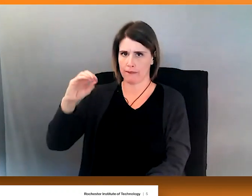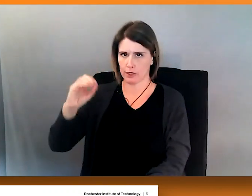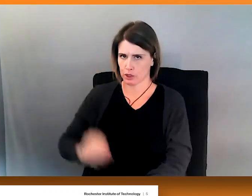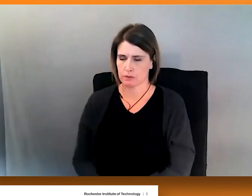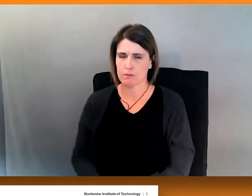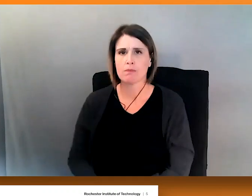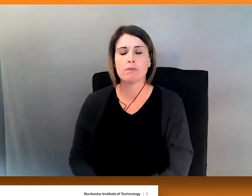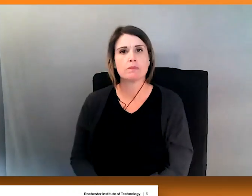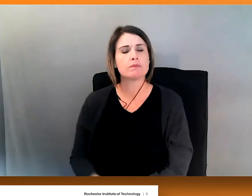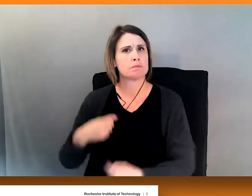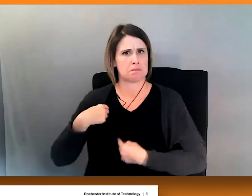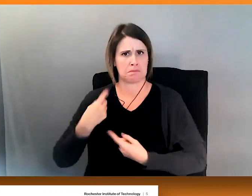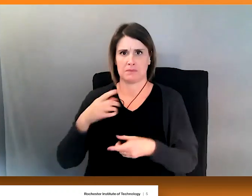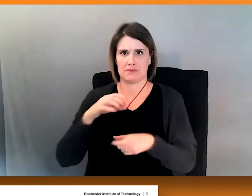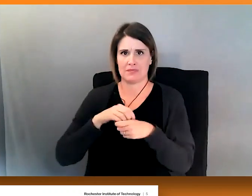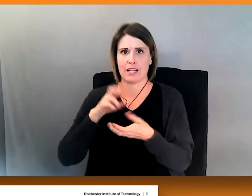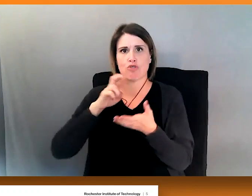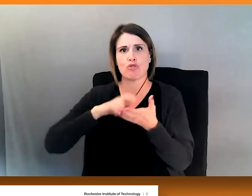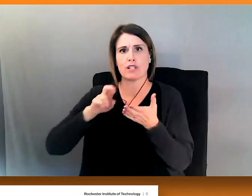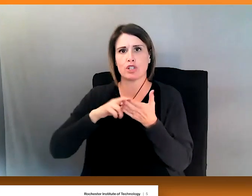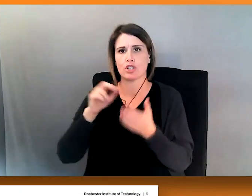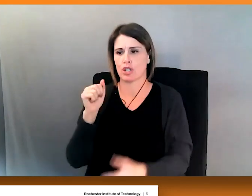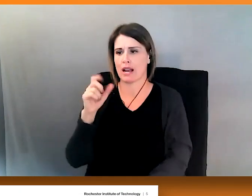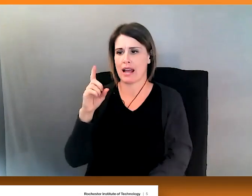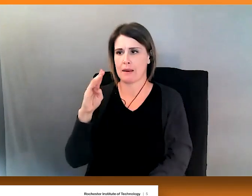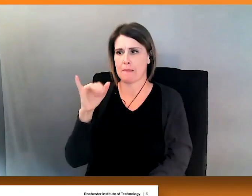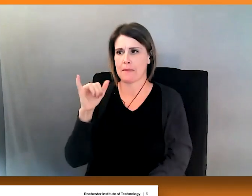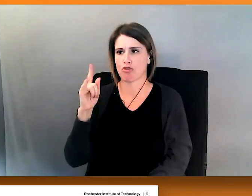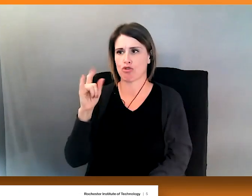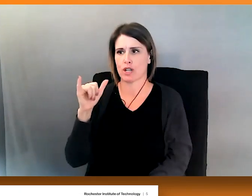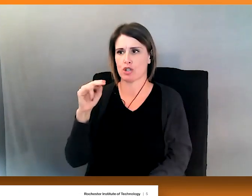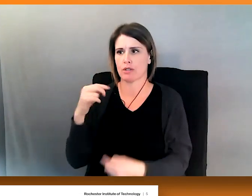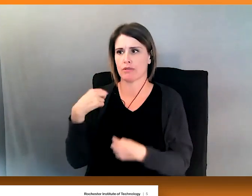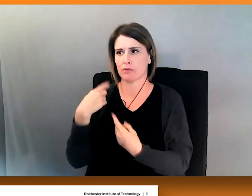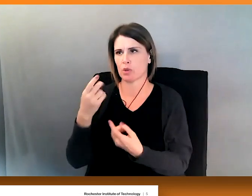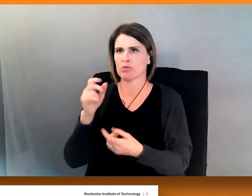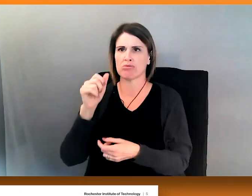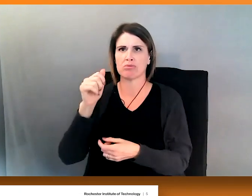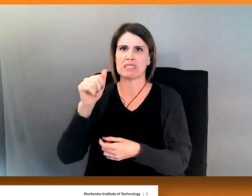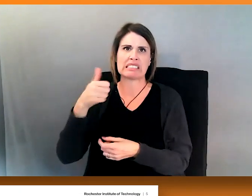I've been in research administration now for about 10 years-plus,